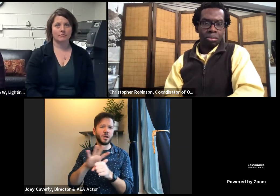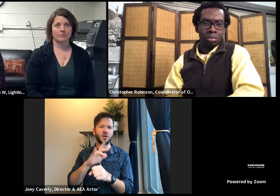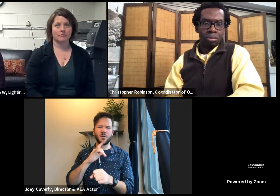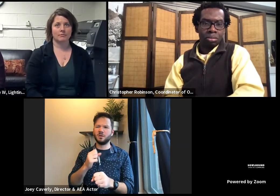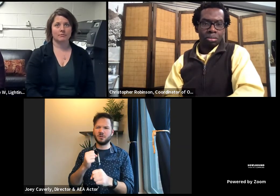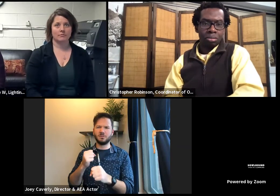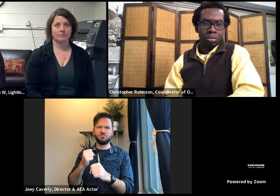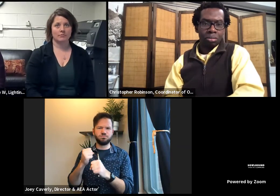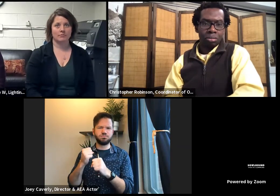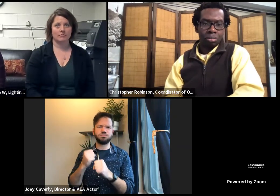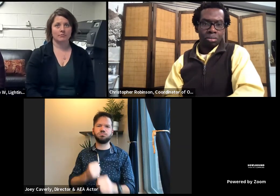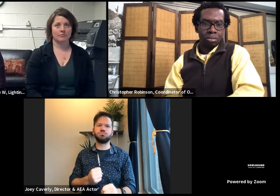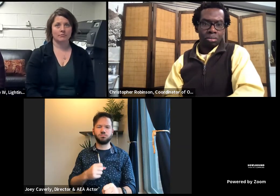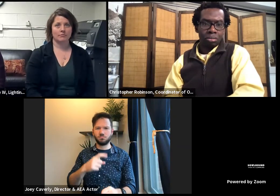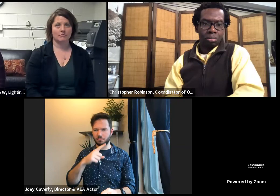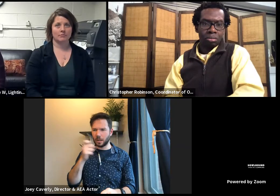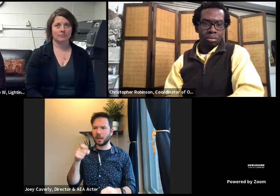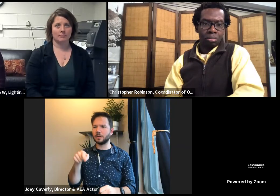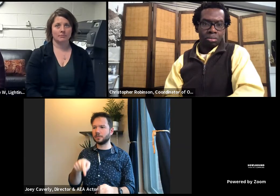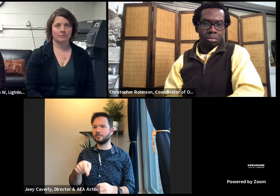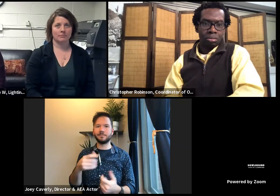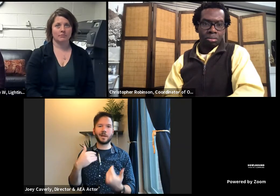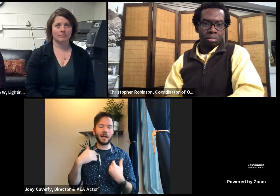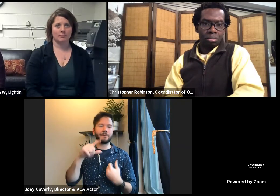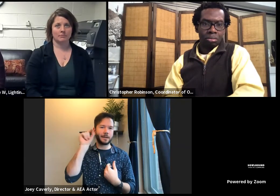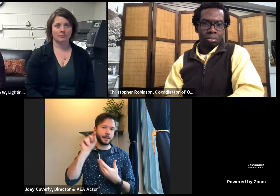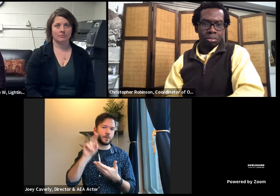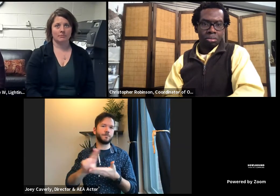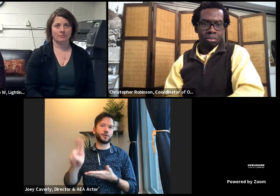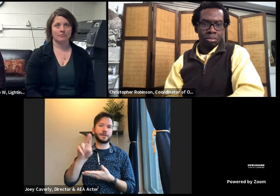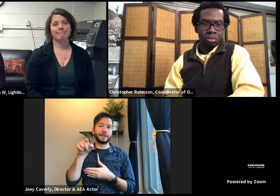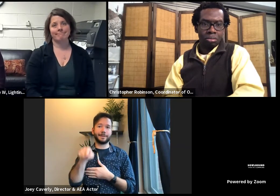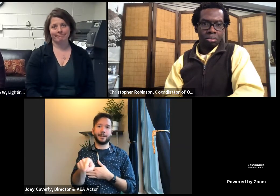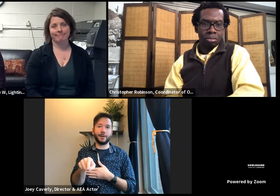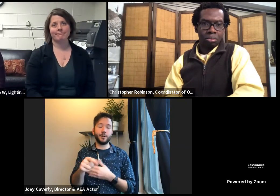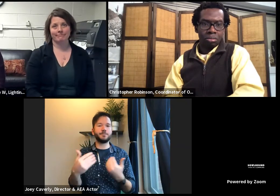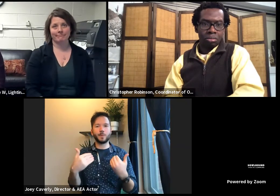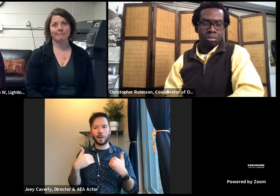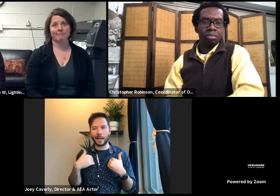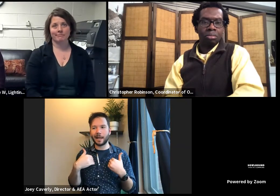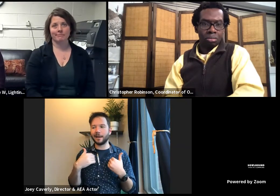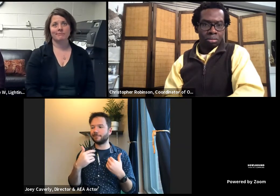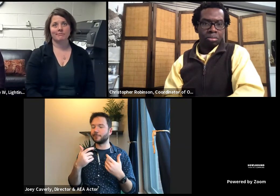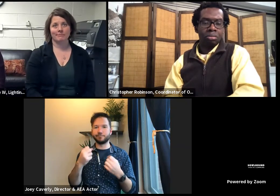For example, in the DC region, the deaf community is very strong.